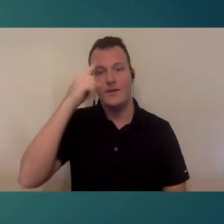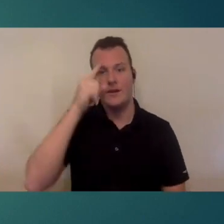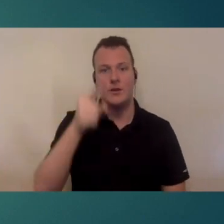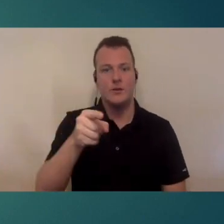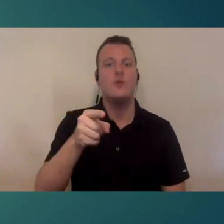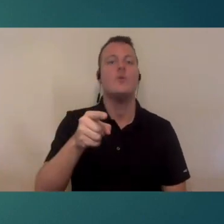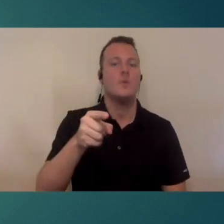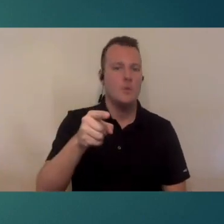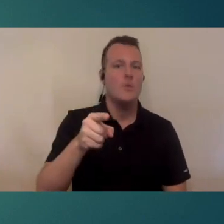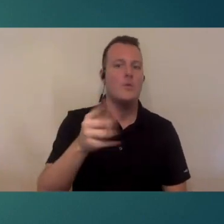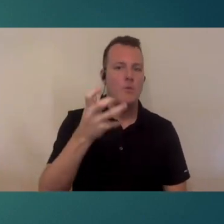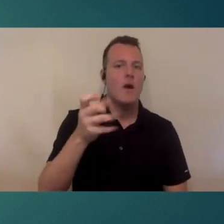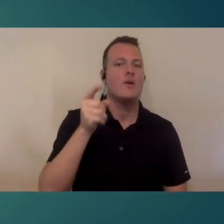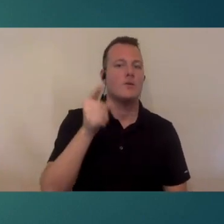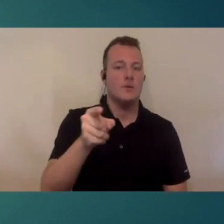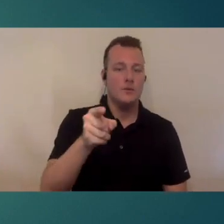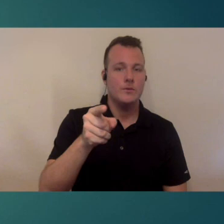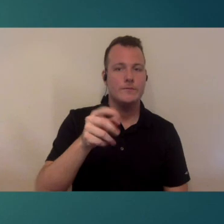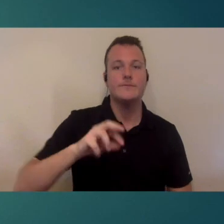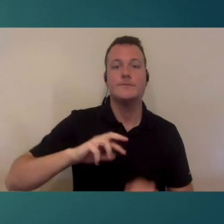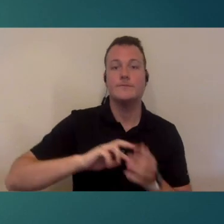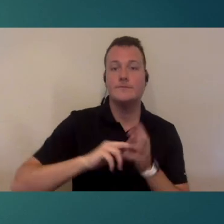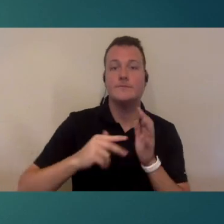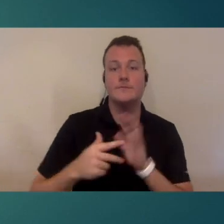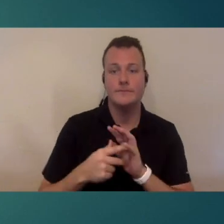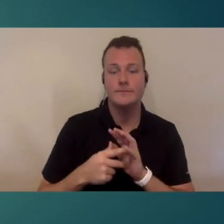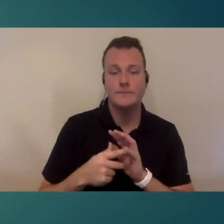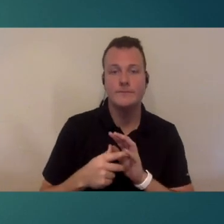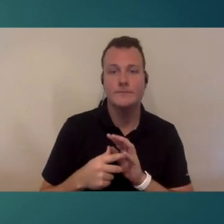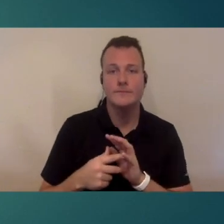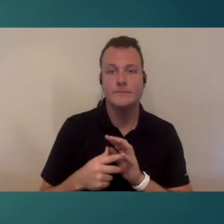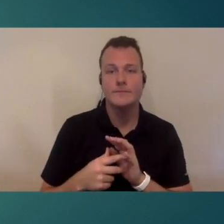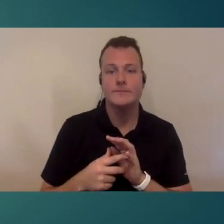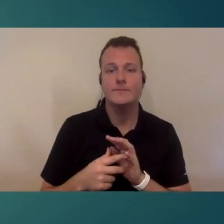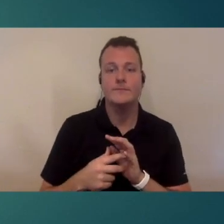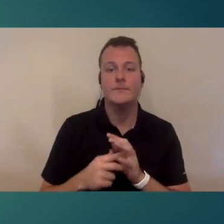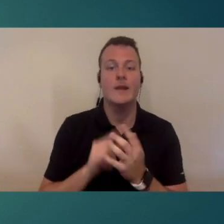the one that we want to hire, then I have you in-person if